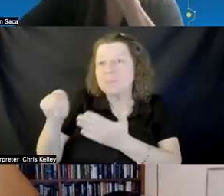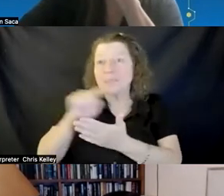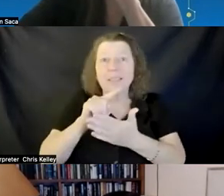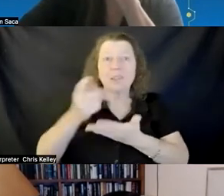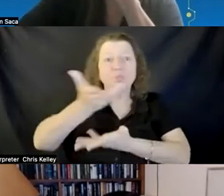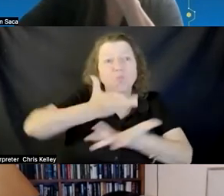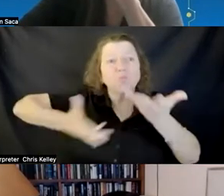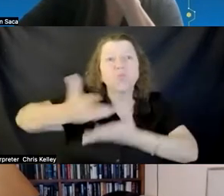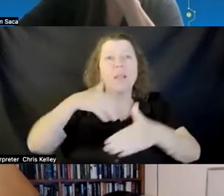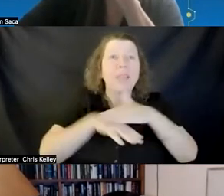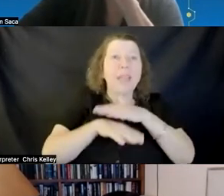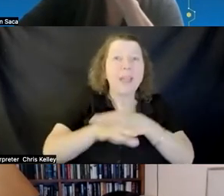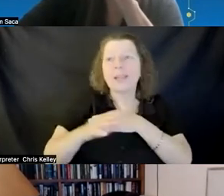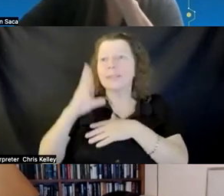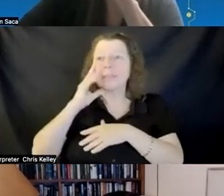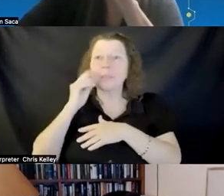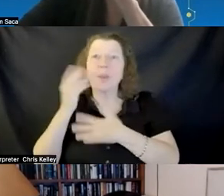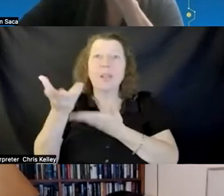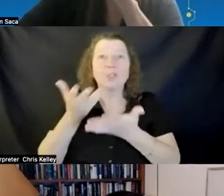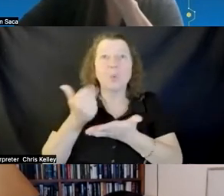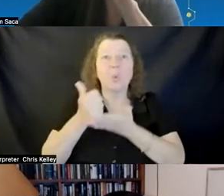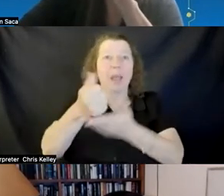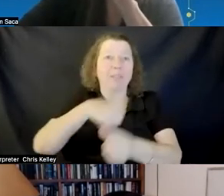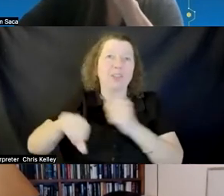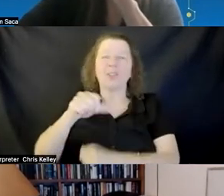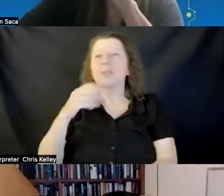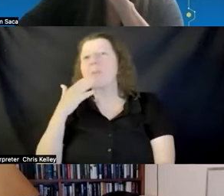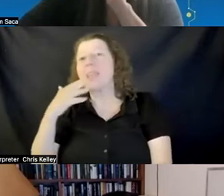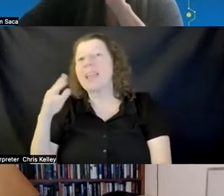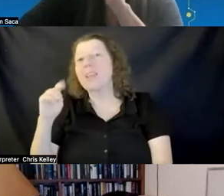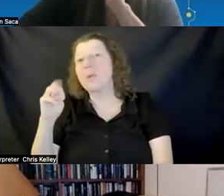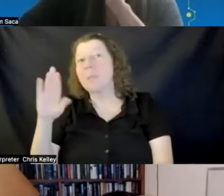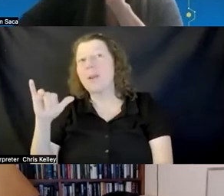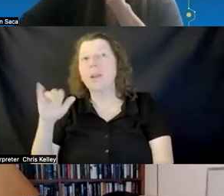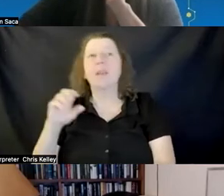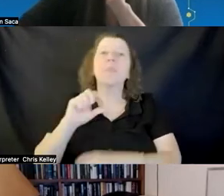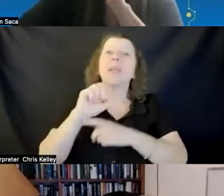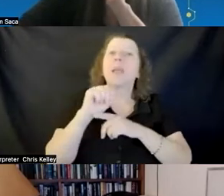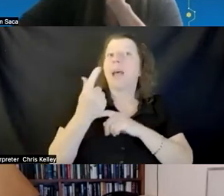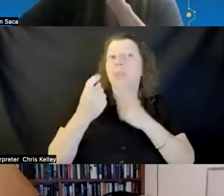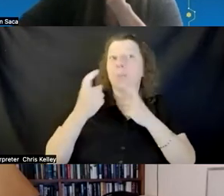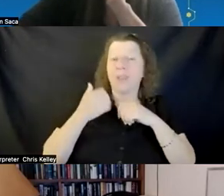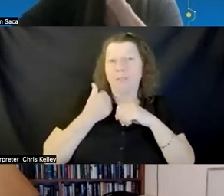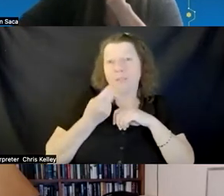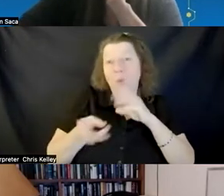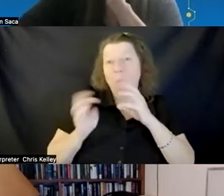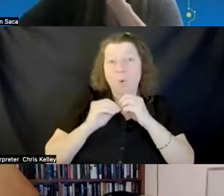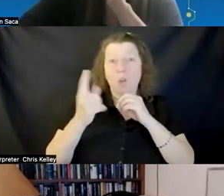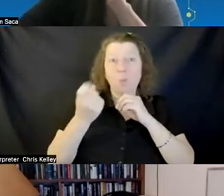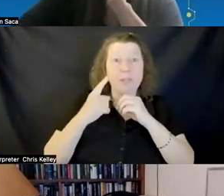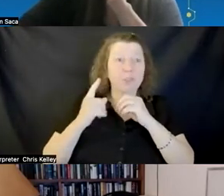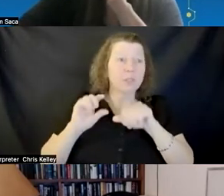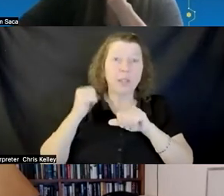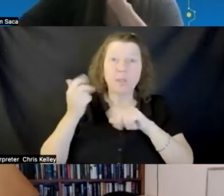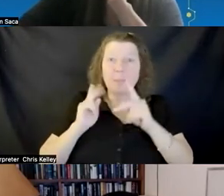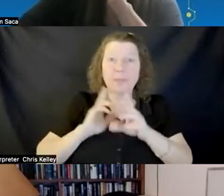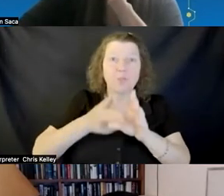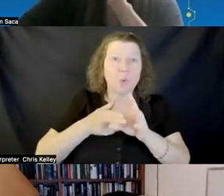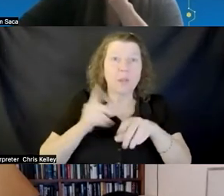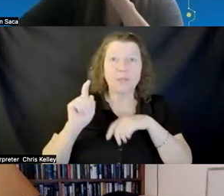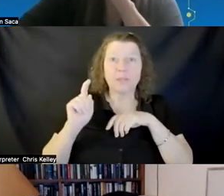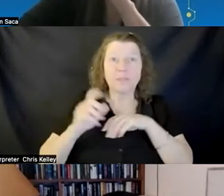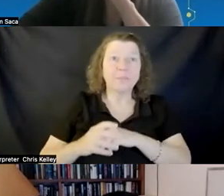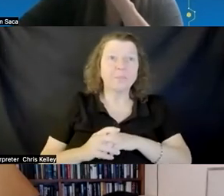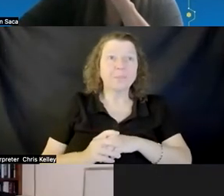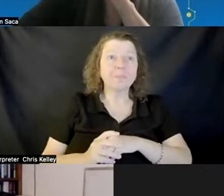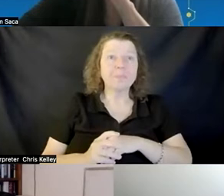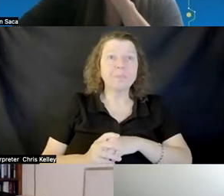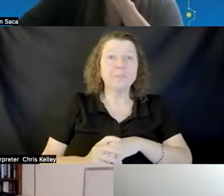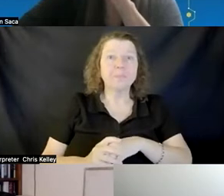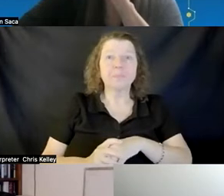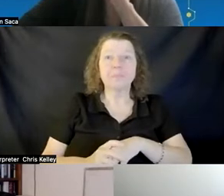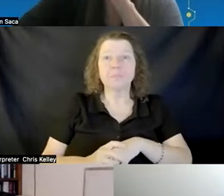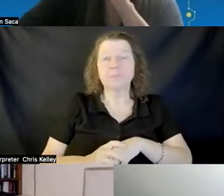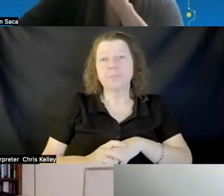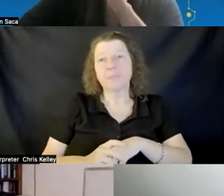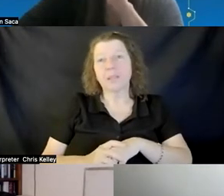from there thank you mary other folks we can take a couple more questions uh other folks that joined